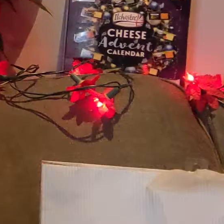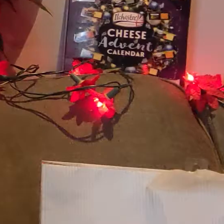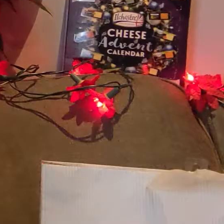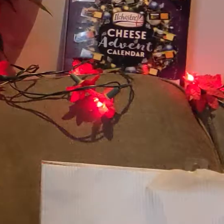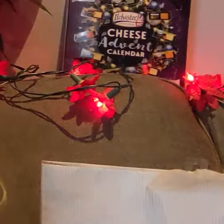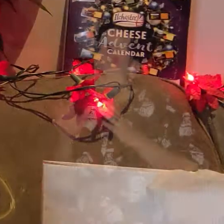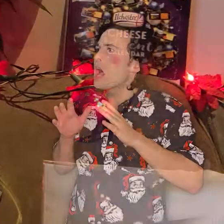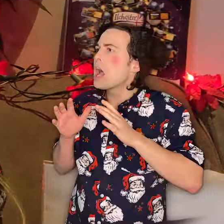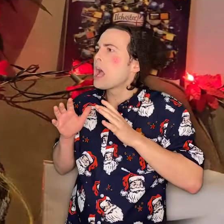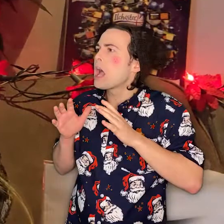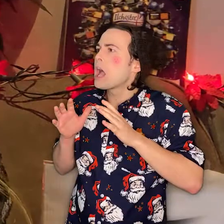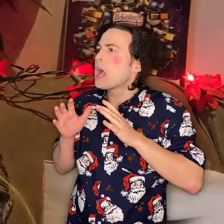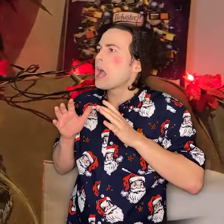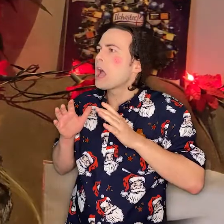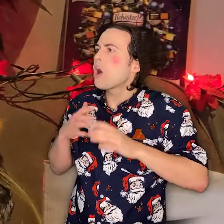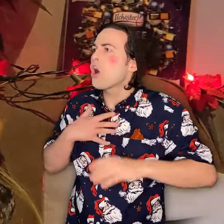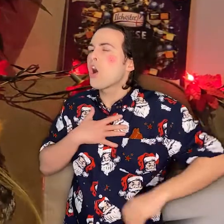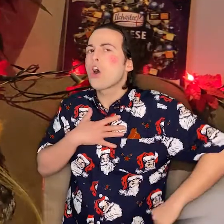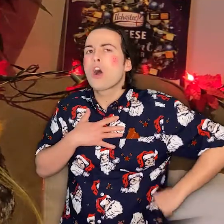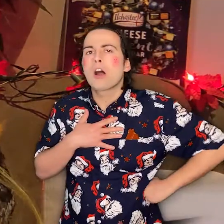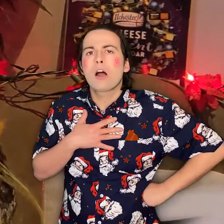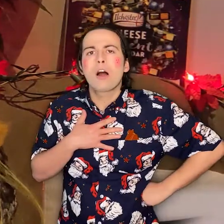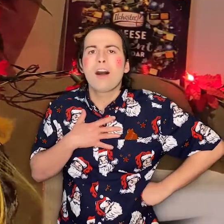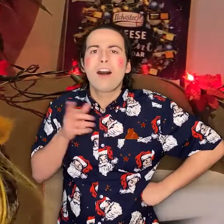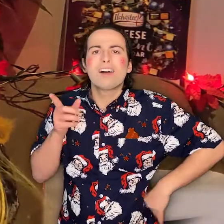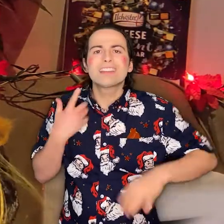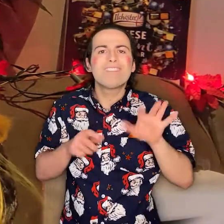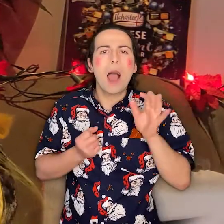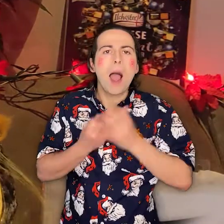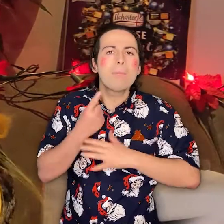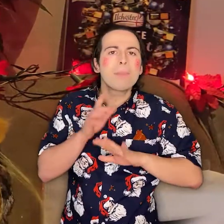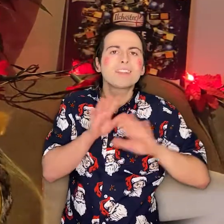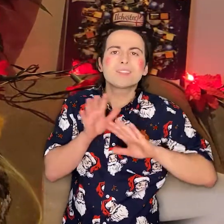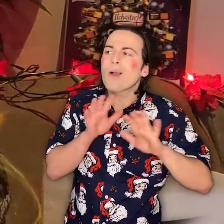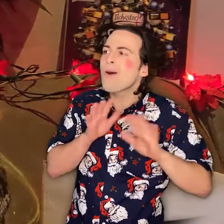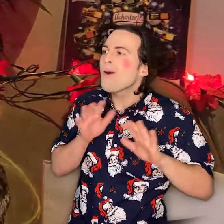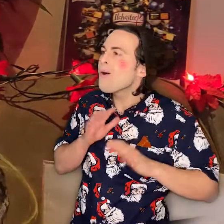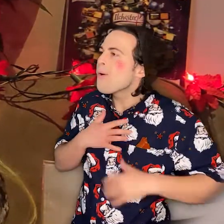Carina - You's didn't think we would leave you llike that on Christmas day did you?